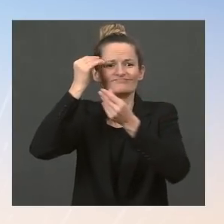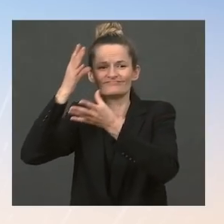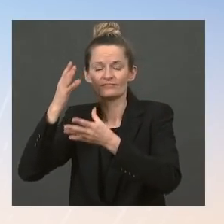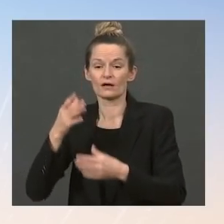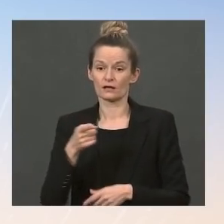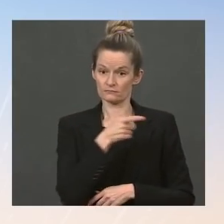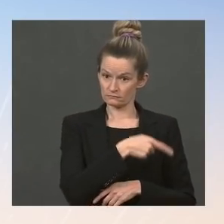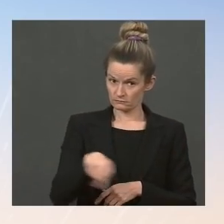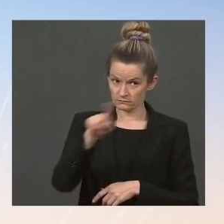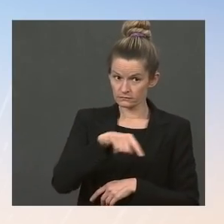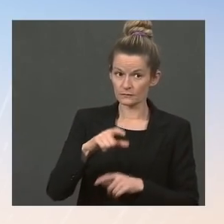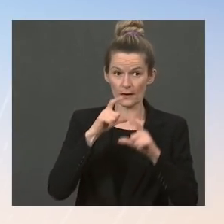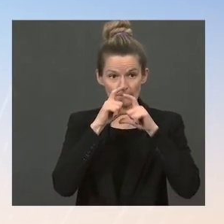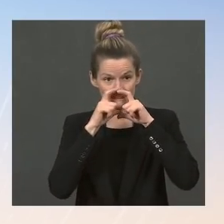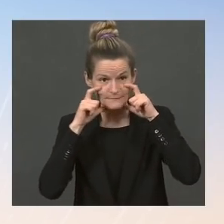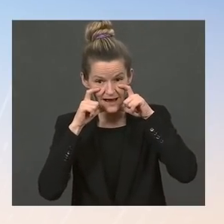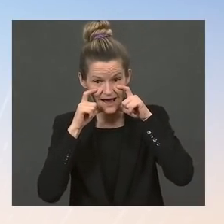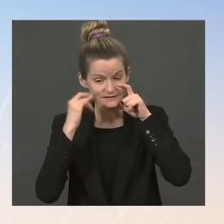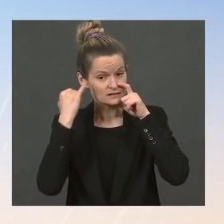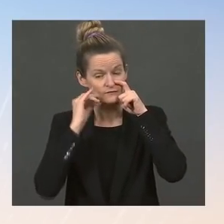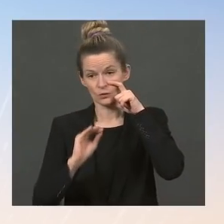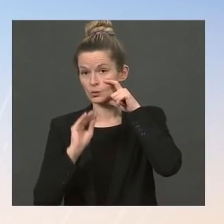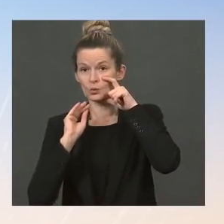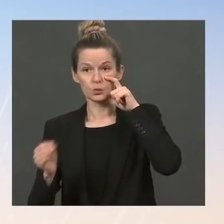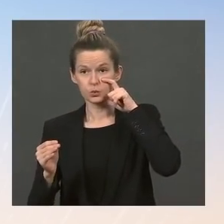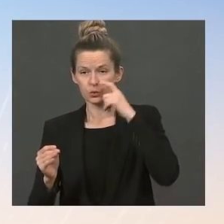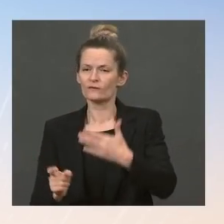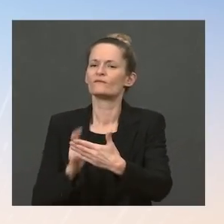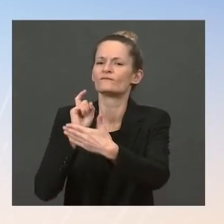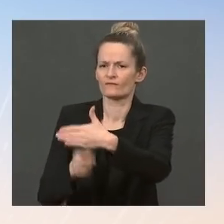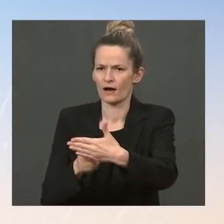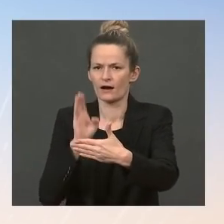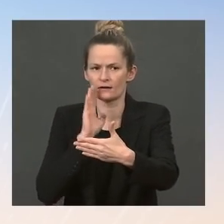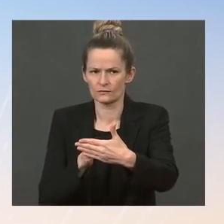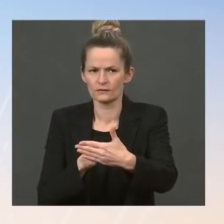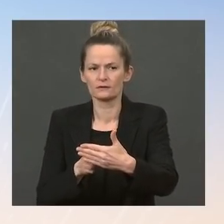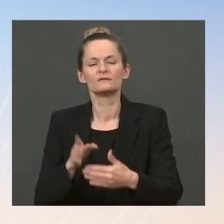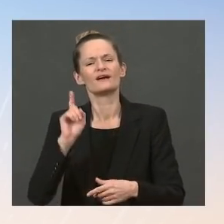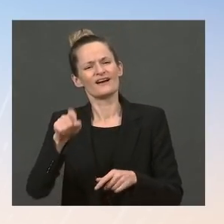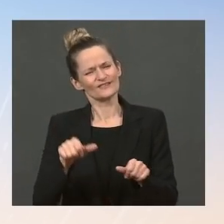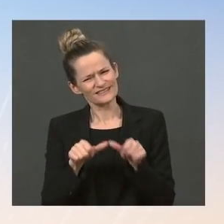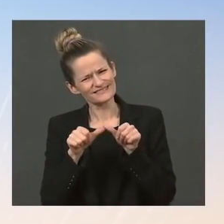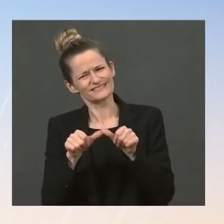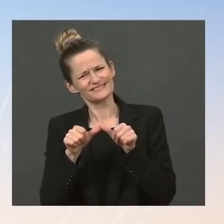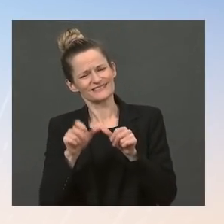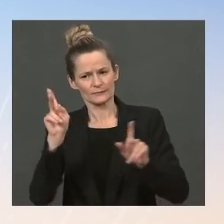a step that we feel would help keep people safe on flights and reduce the spread.